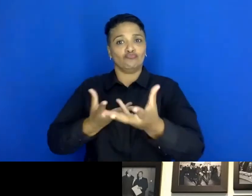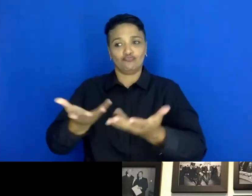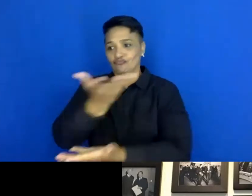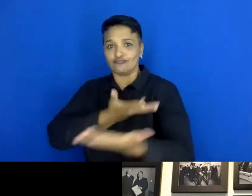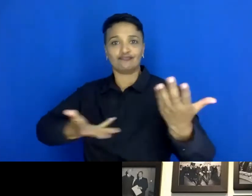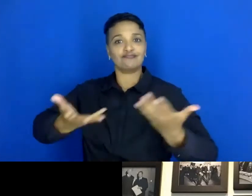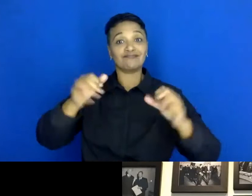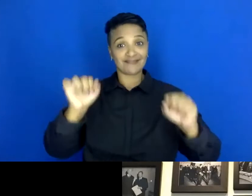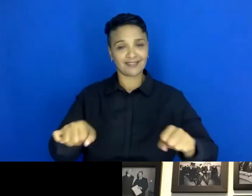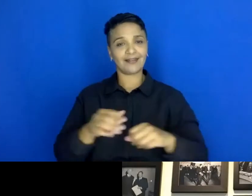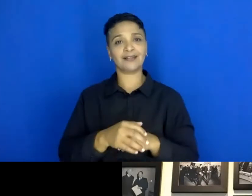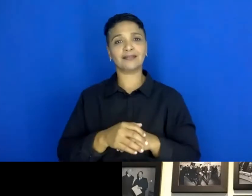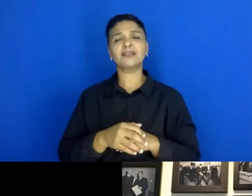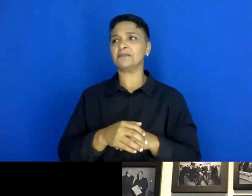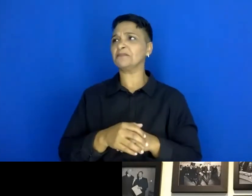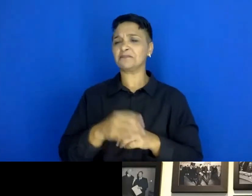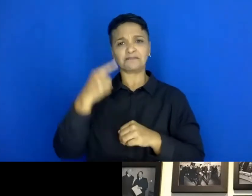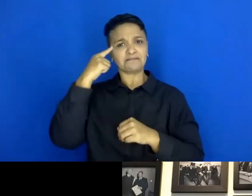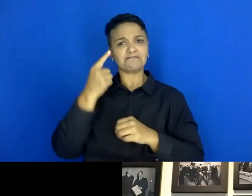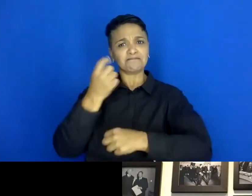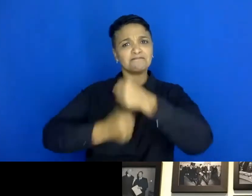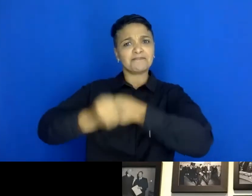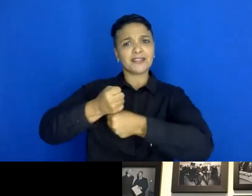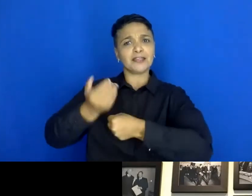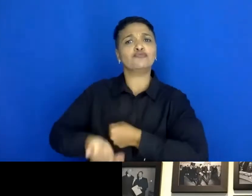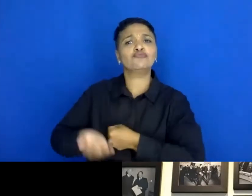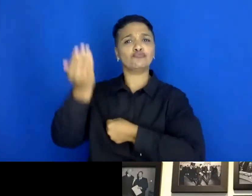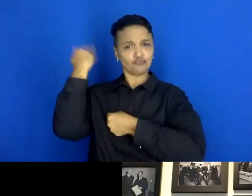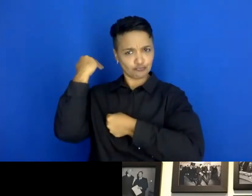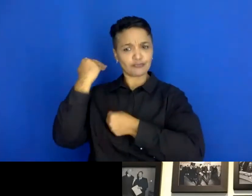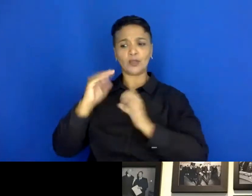conversations last year through a consultation with youth with disabilities and later as a